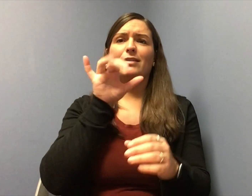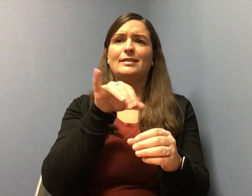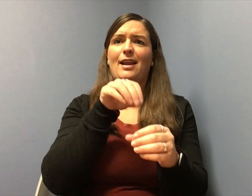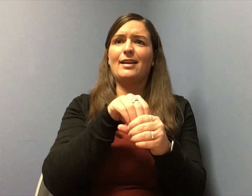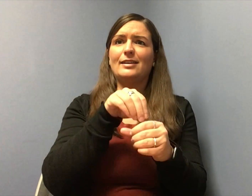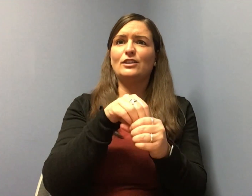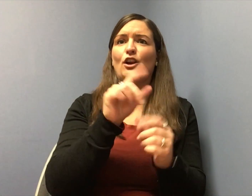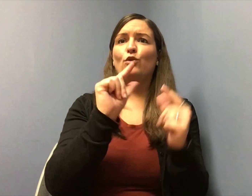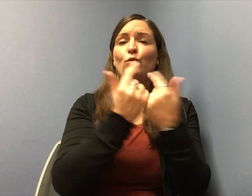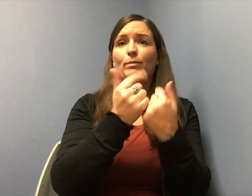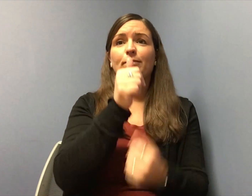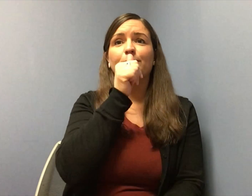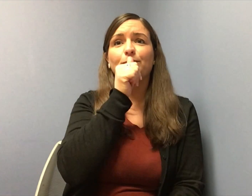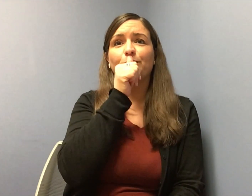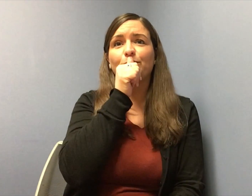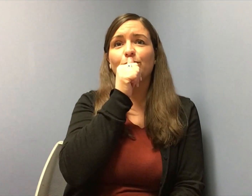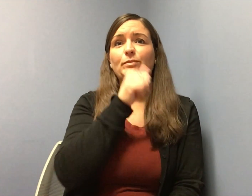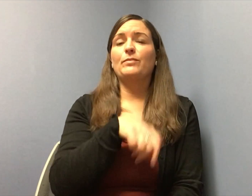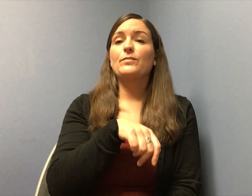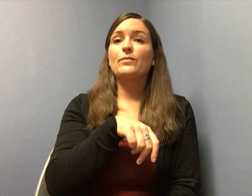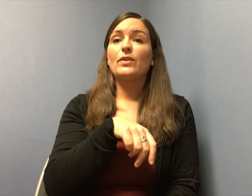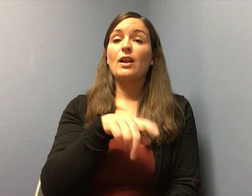will stay in your group.